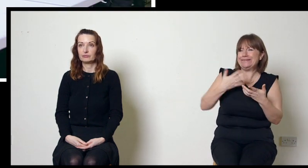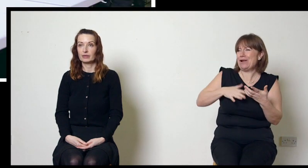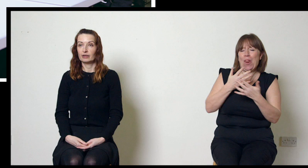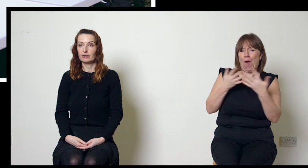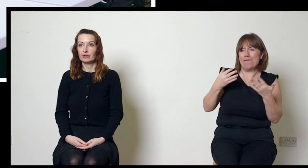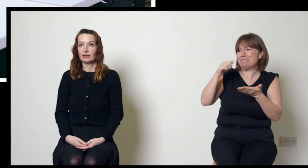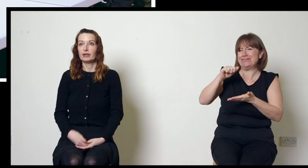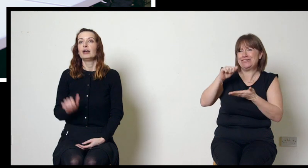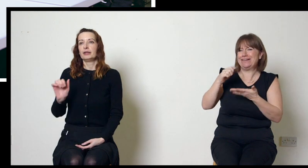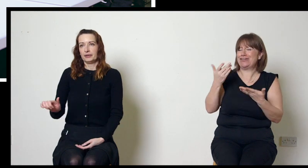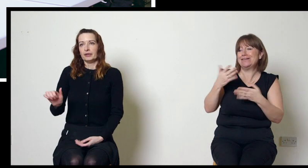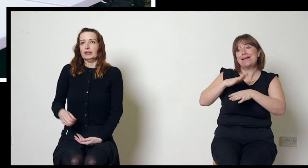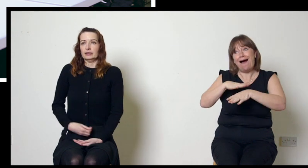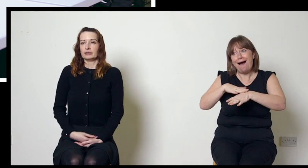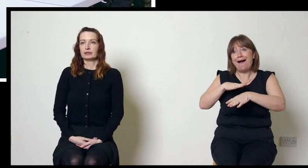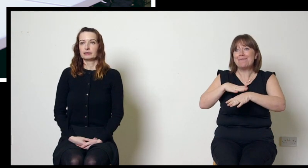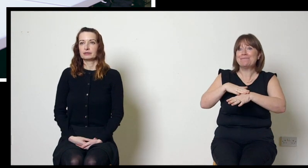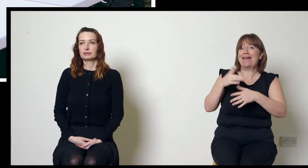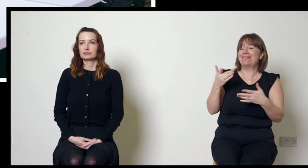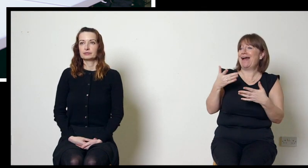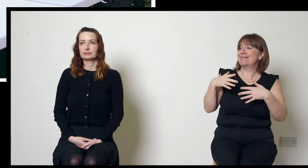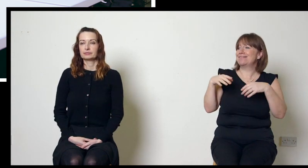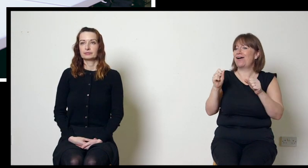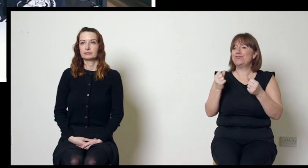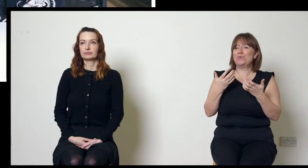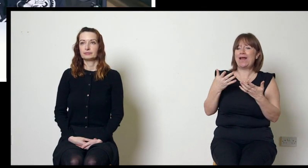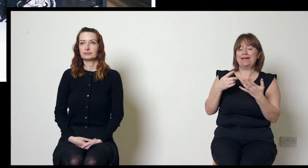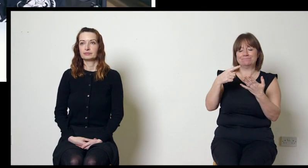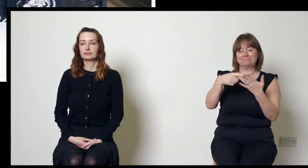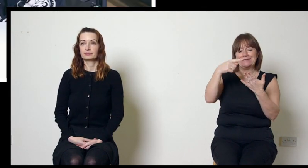and just a bit of time, and then you can start to pick away and do things as you go.